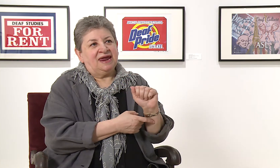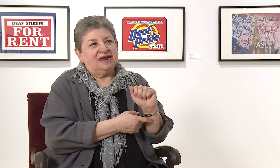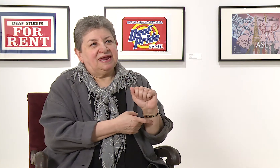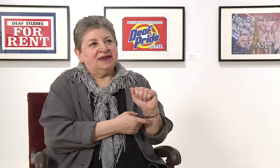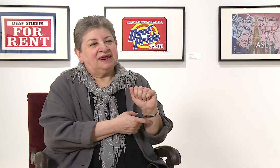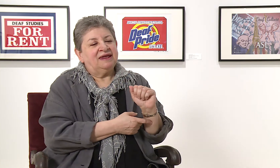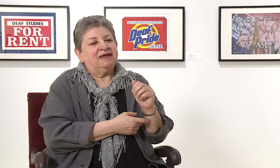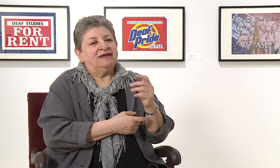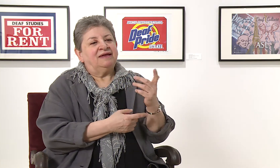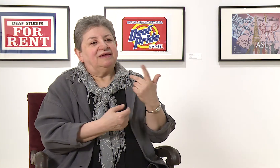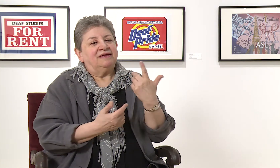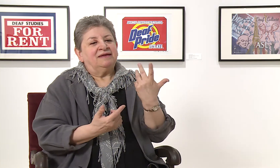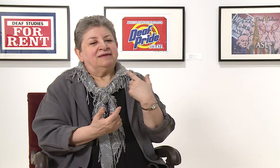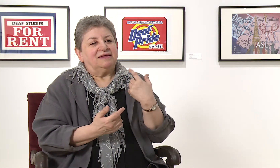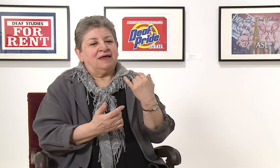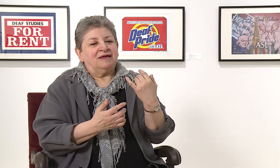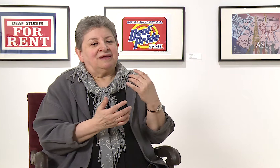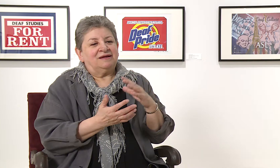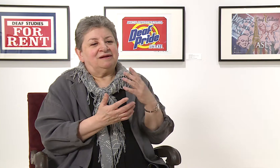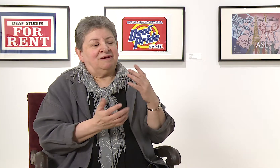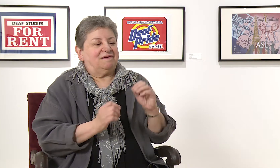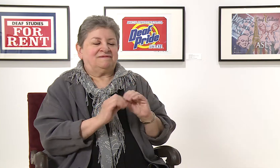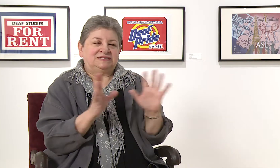Art is in my family DNA.